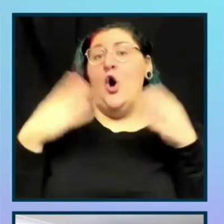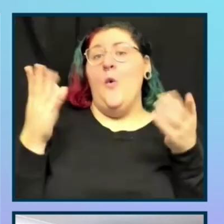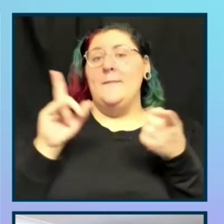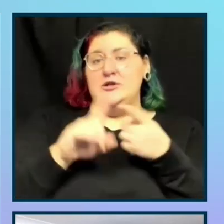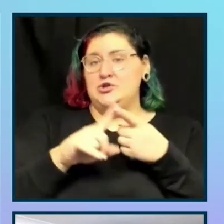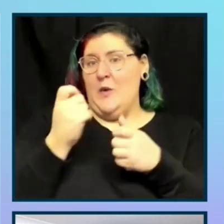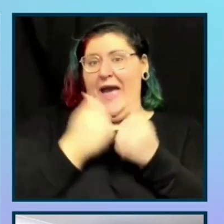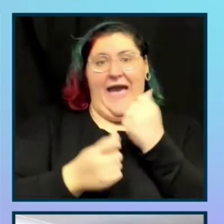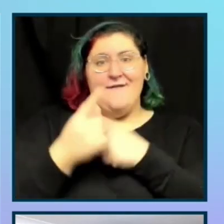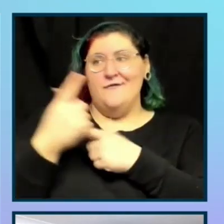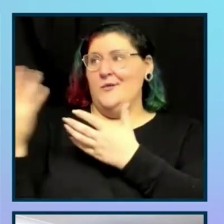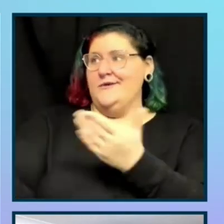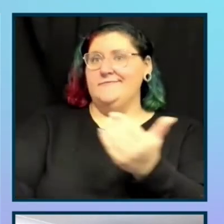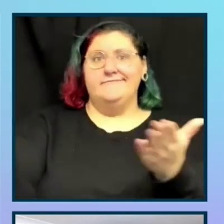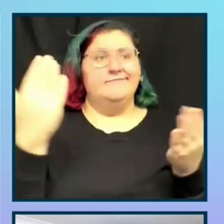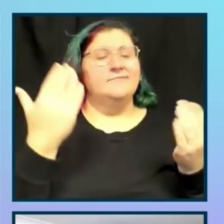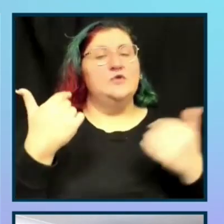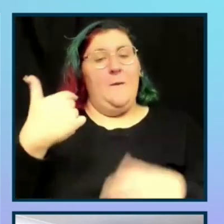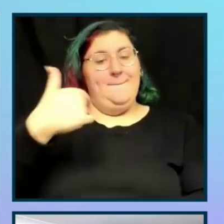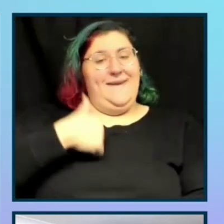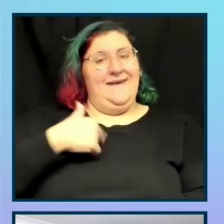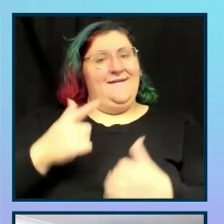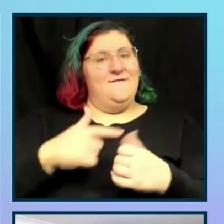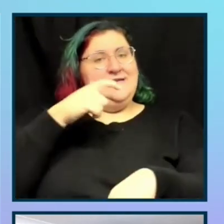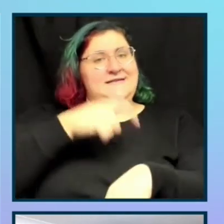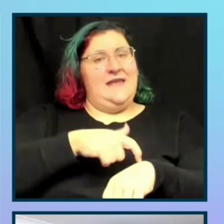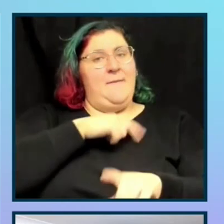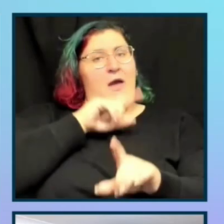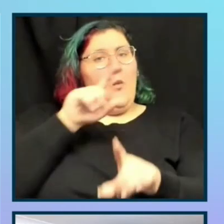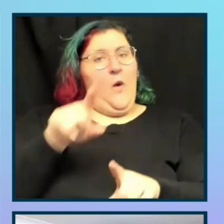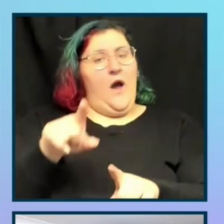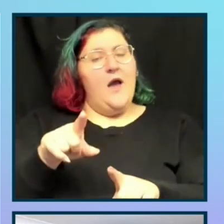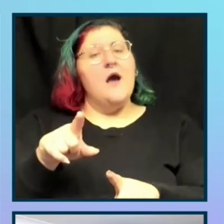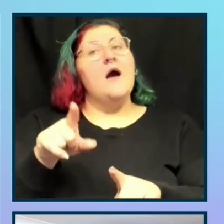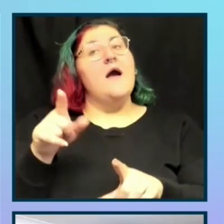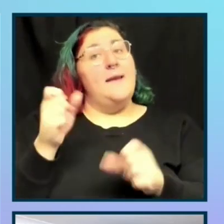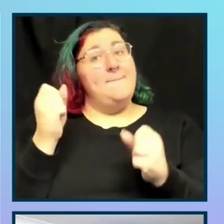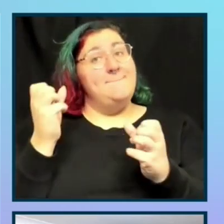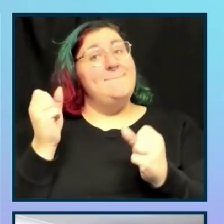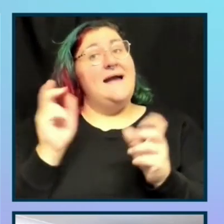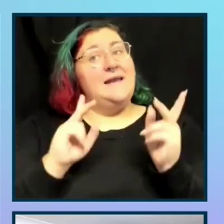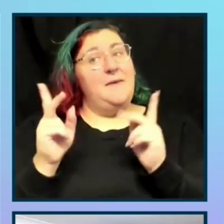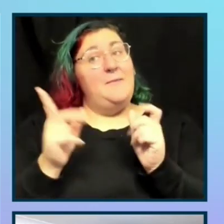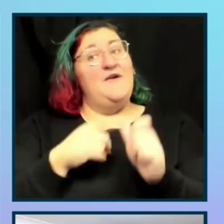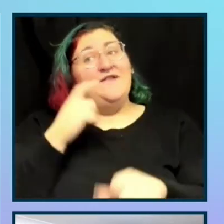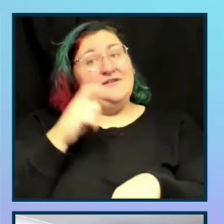got to go to where essentially the... Or what was essentially the world's the industry's largest trade show,